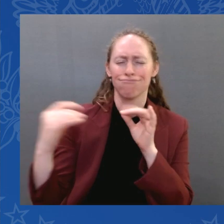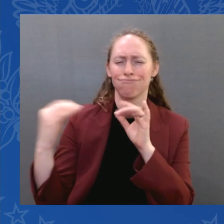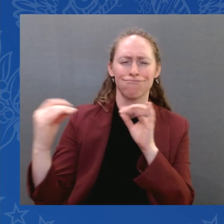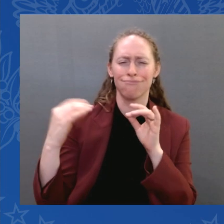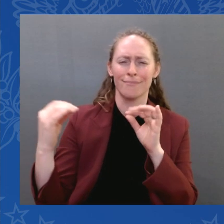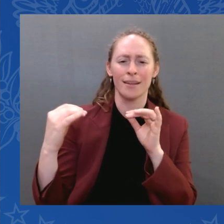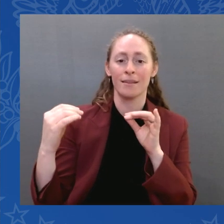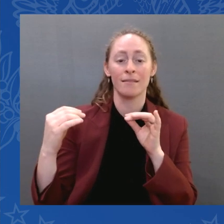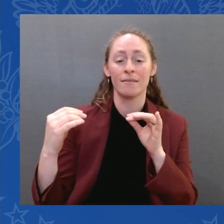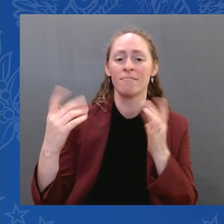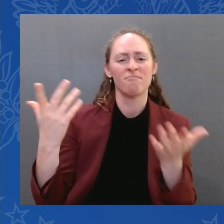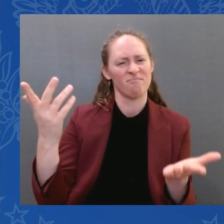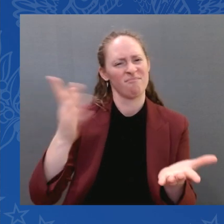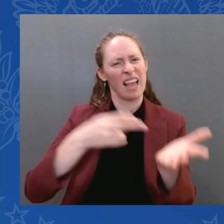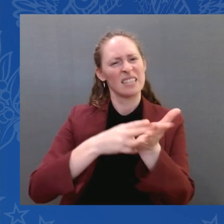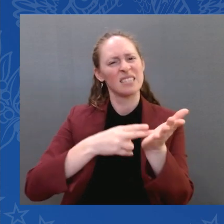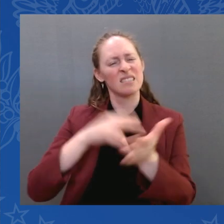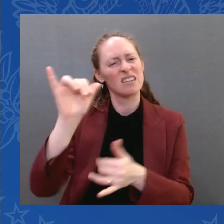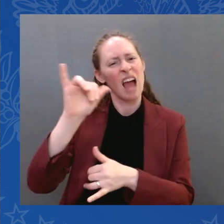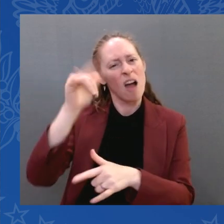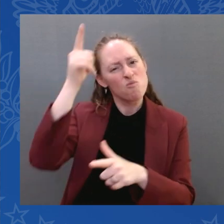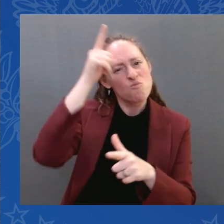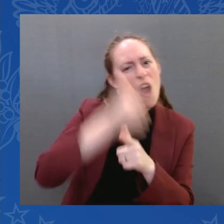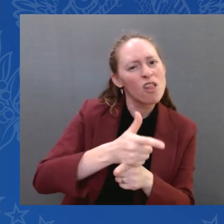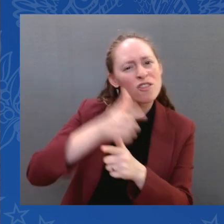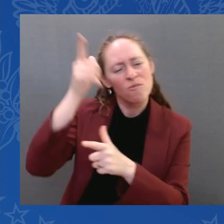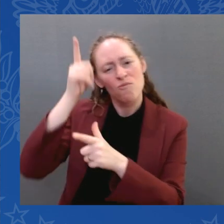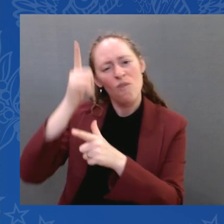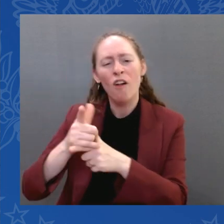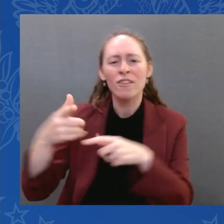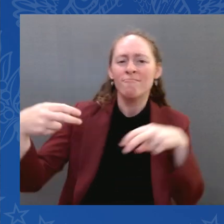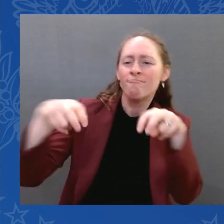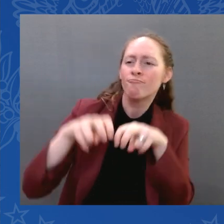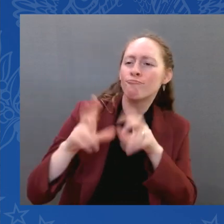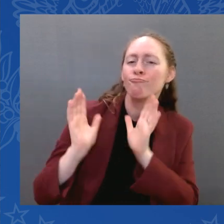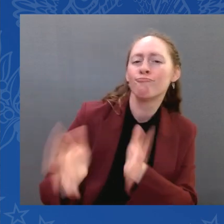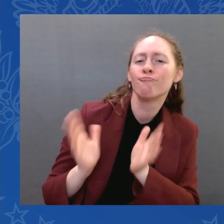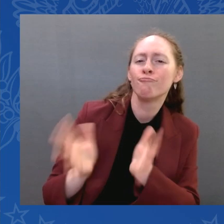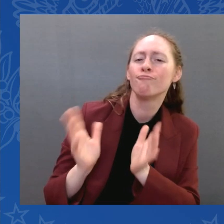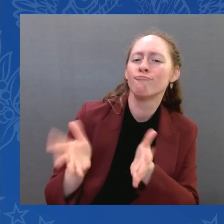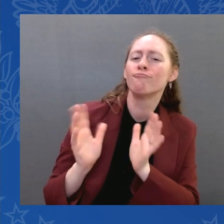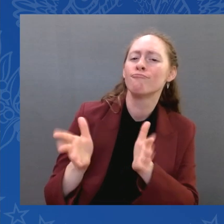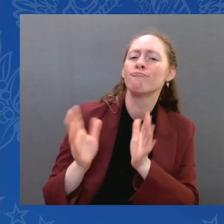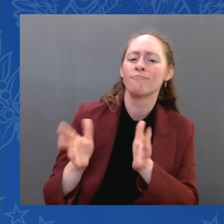So you get to know your families, to get to know each other's families, get to know your spouses, your kids,